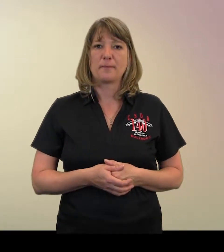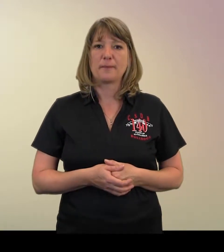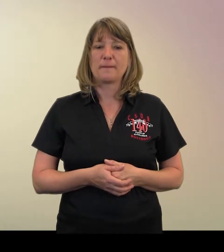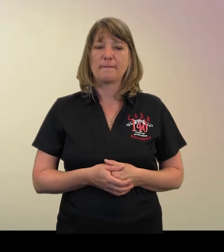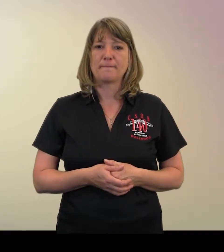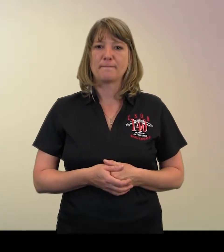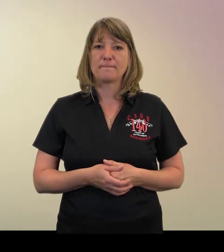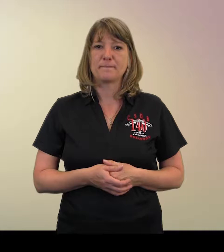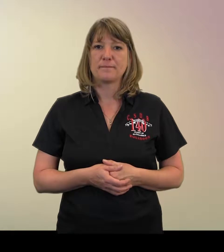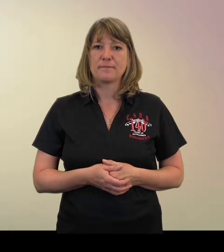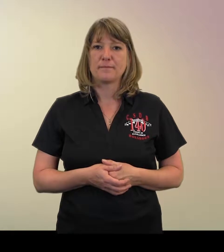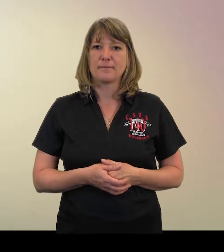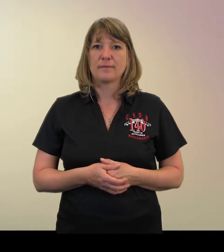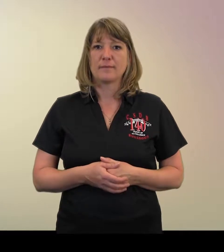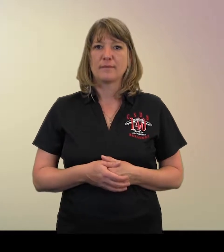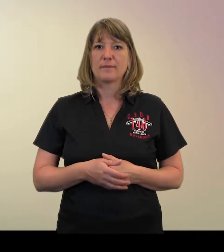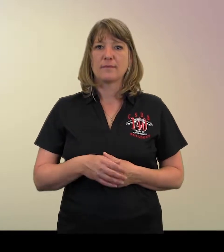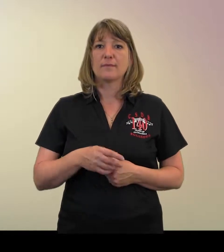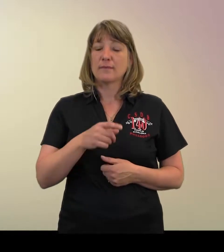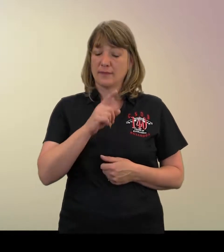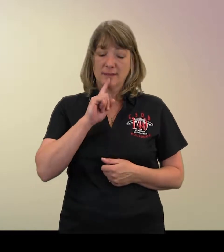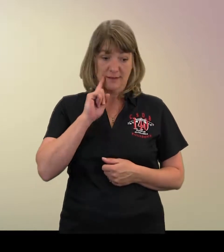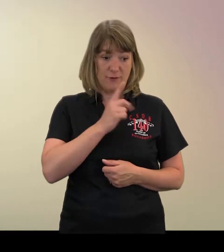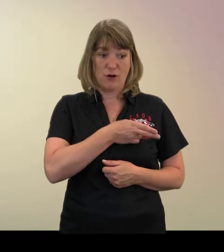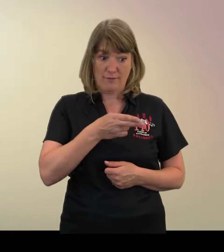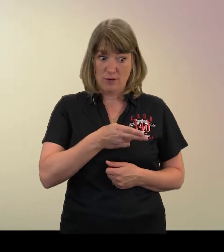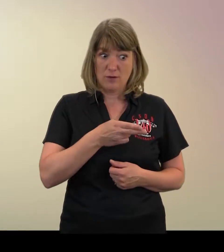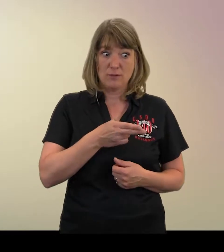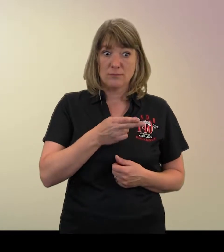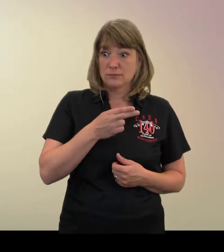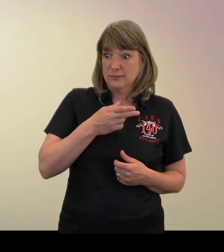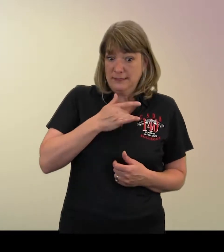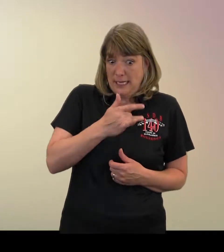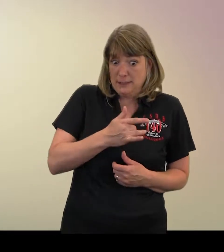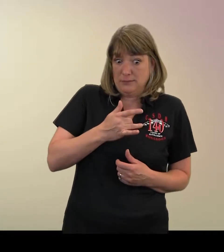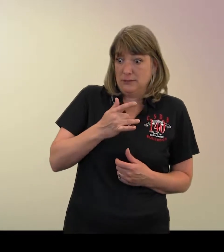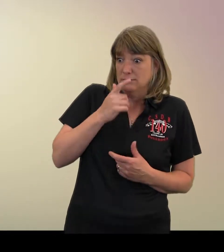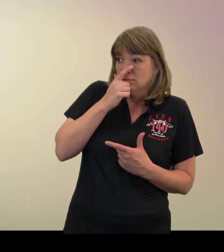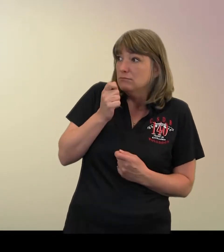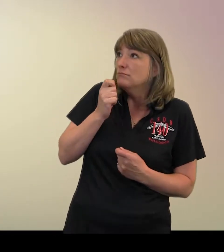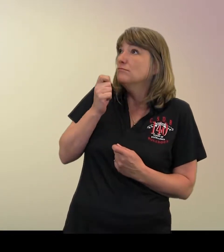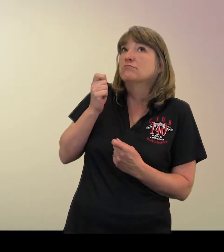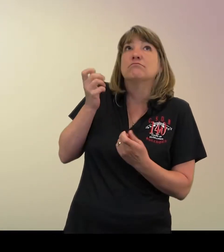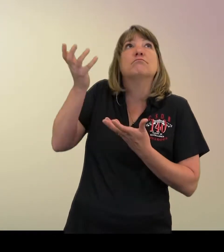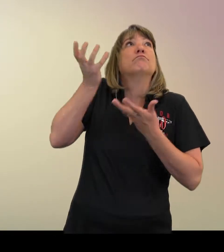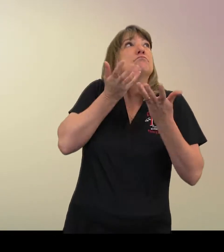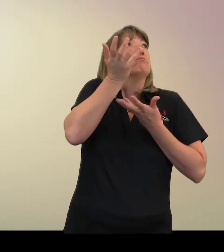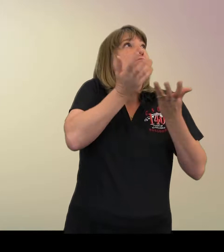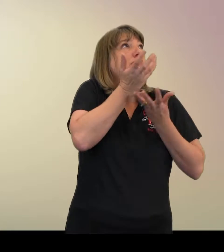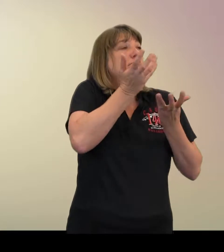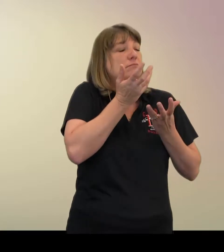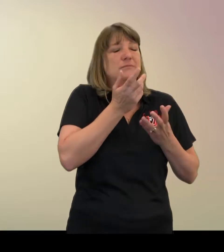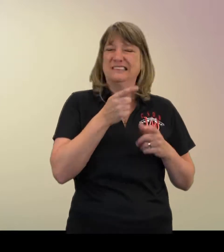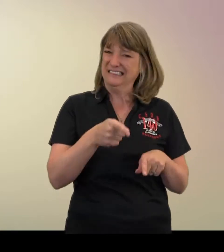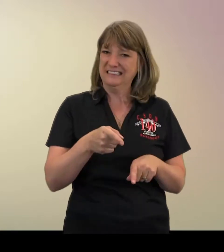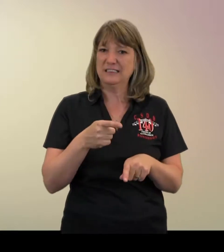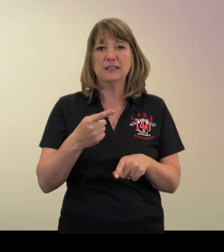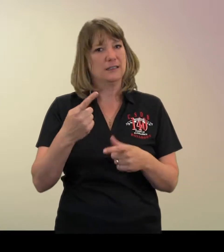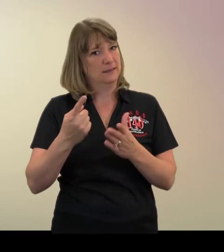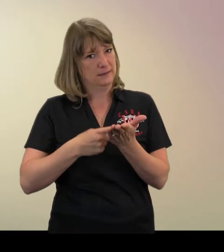Children, who are deaf and hard of hearing, are generally very interested in interacting with others in their social environments, but autism can sometimes